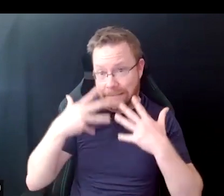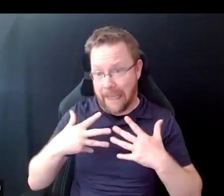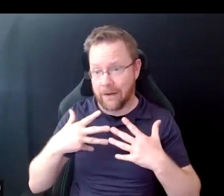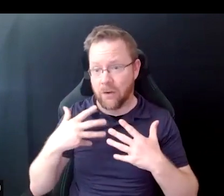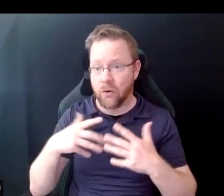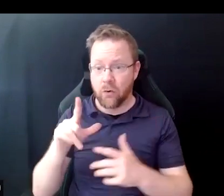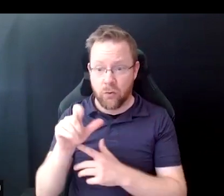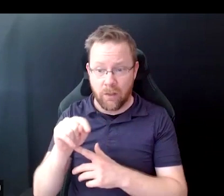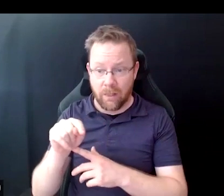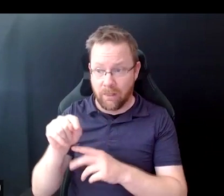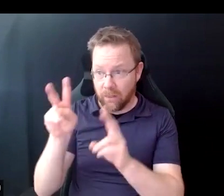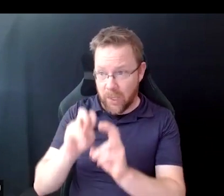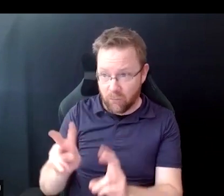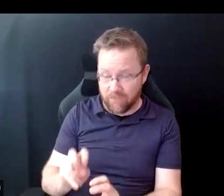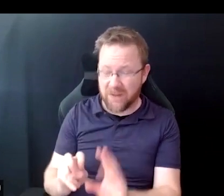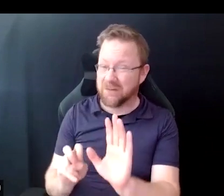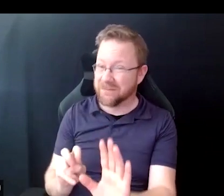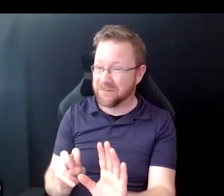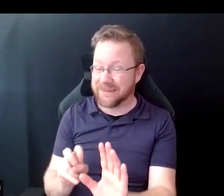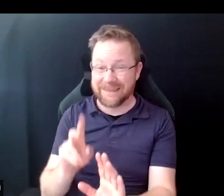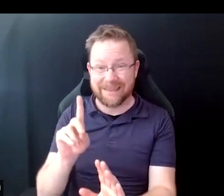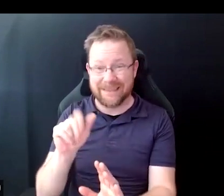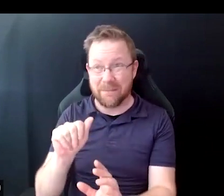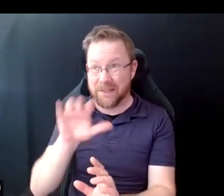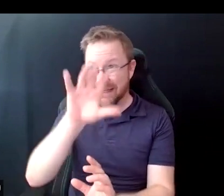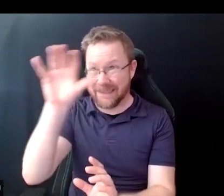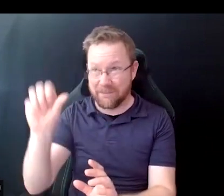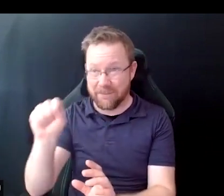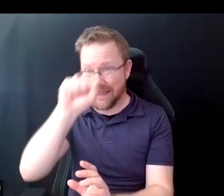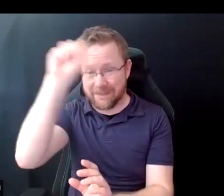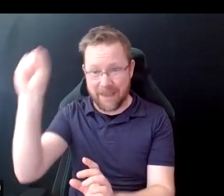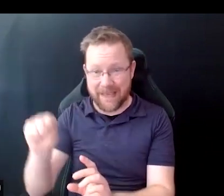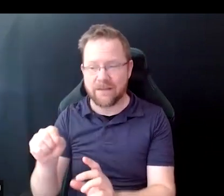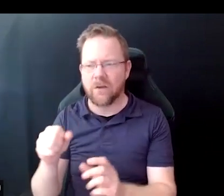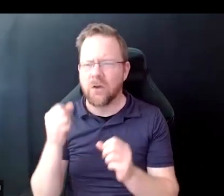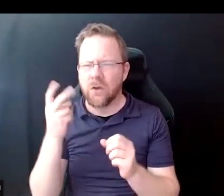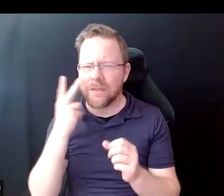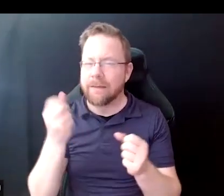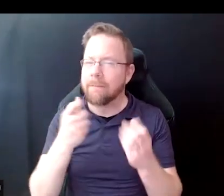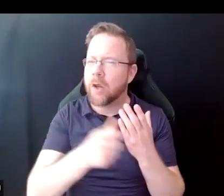when you try to do a literature review on disability in space, you get lots and lots of articles and news articles about,